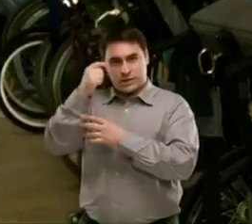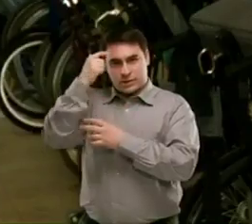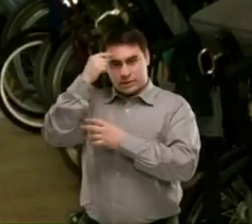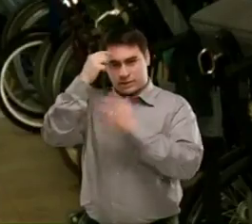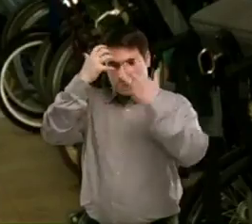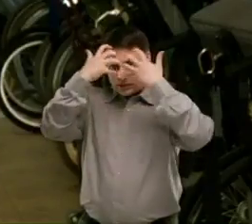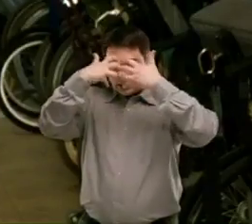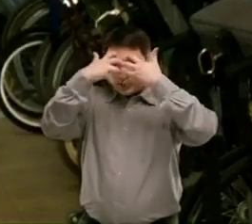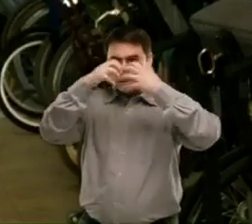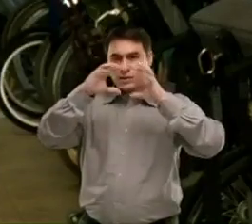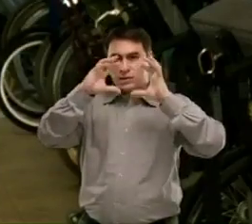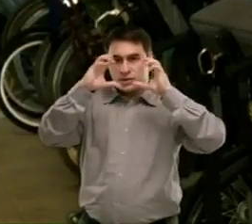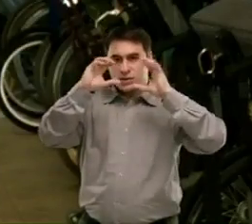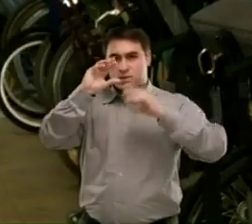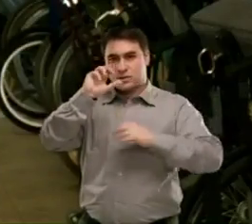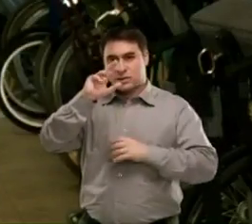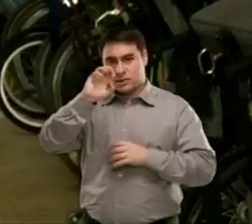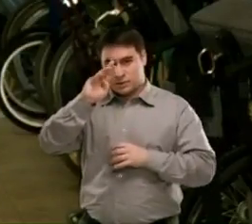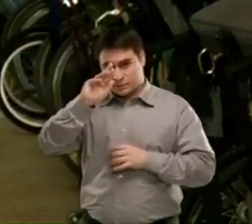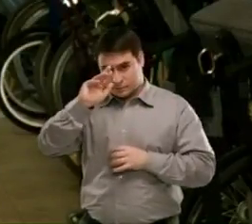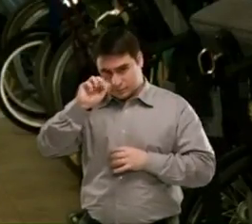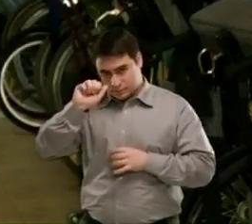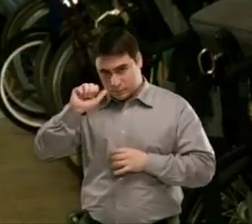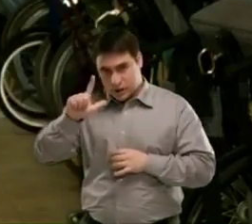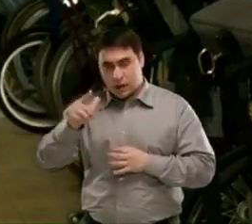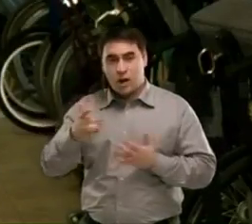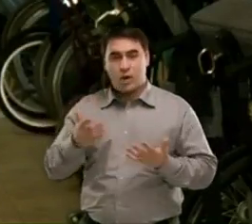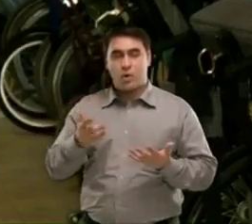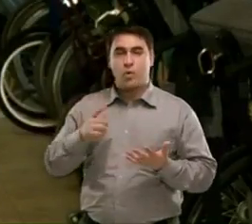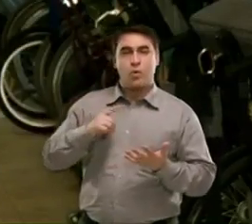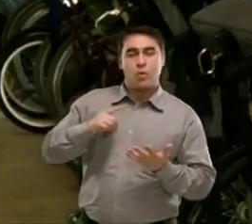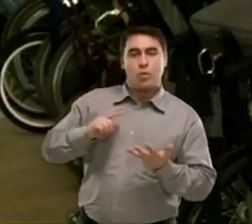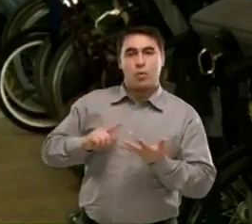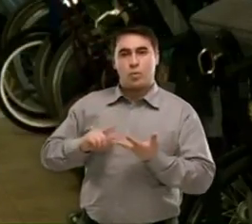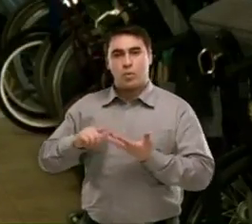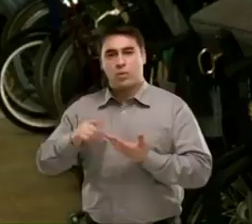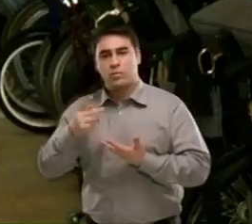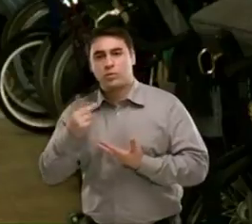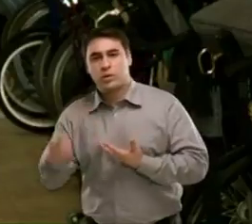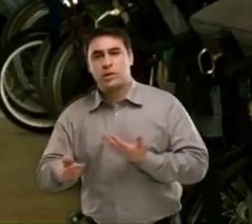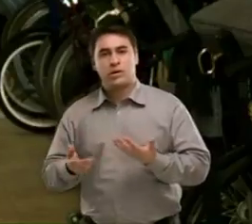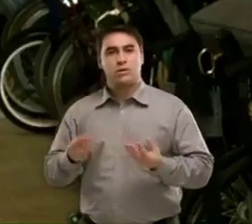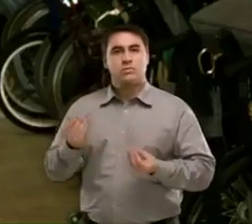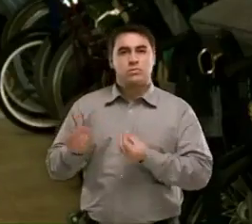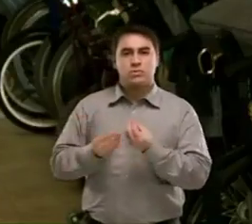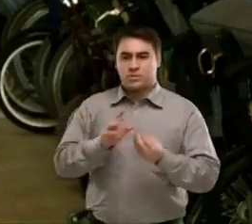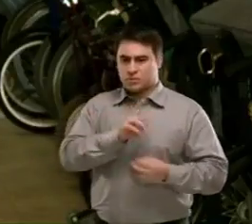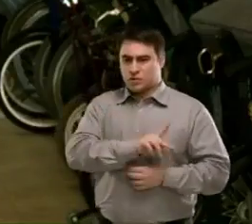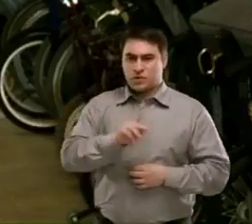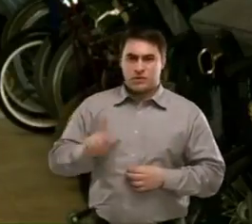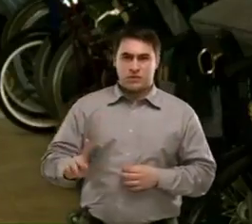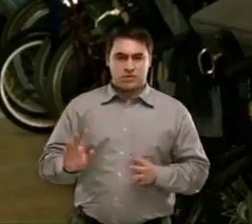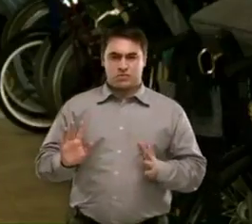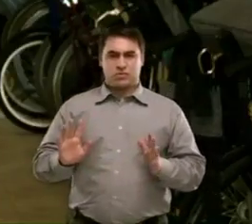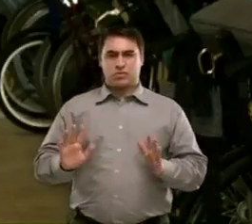But that is not what will make the teacher's day-to-day. If someone needs to take medication,